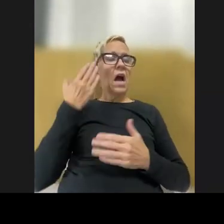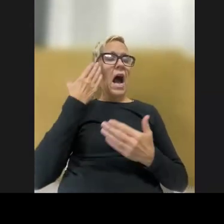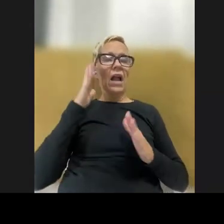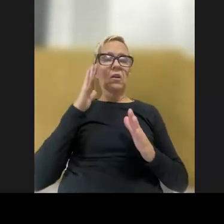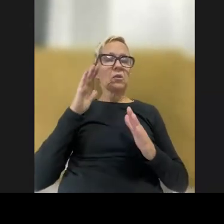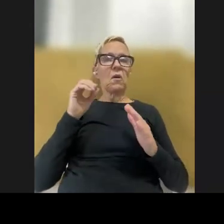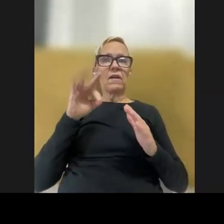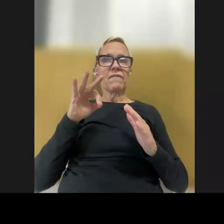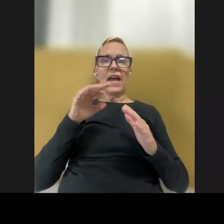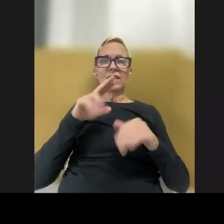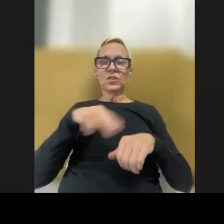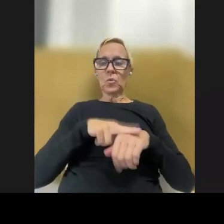Straight to the Governor somehow.